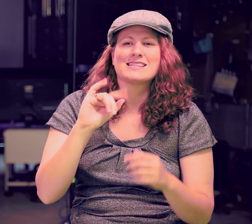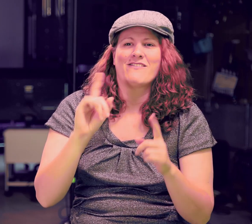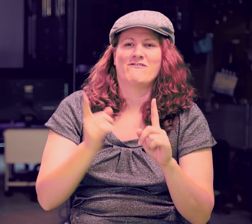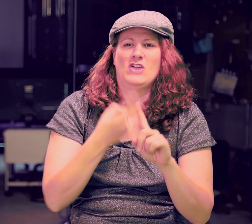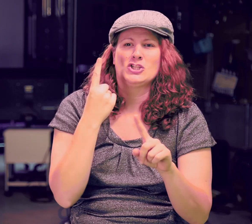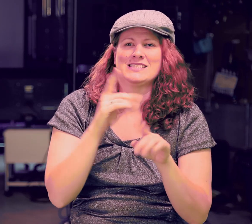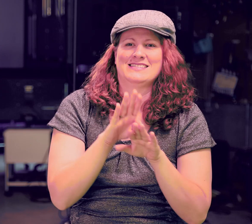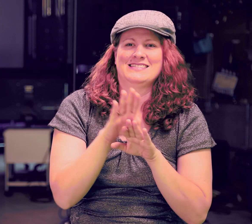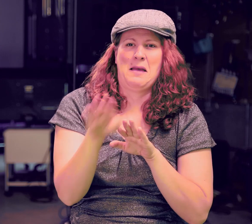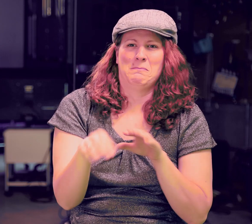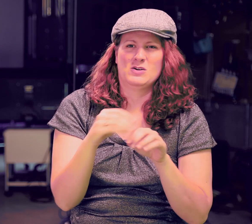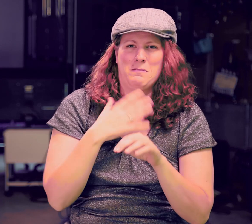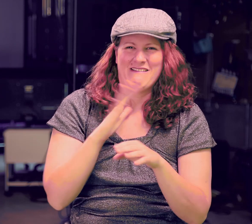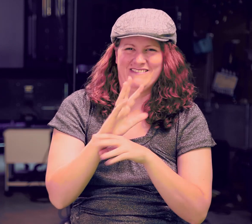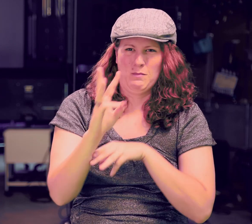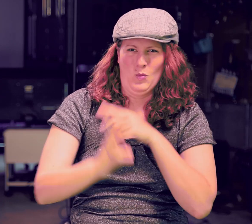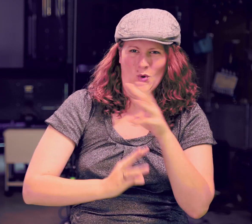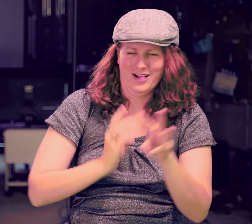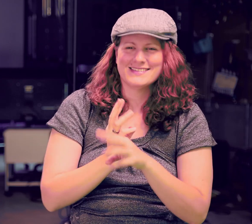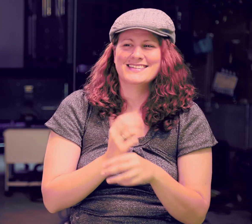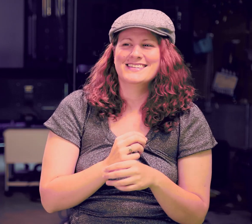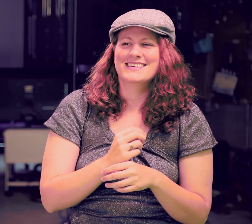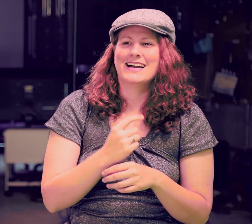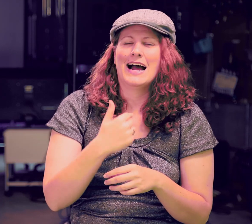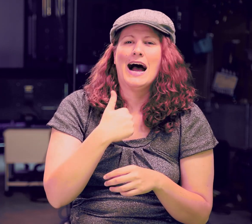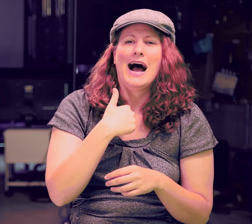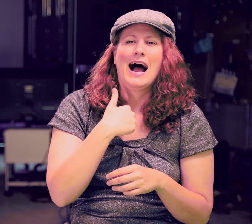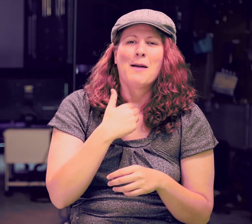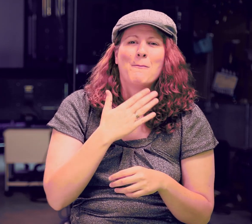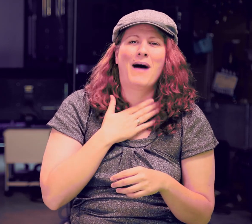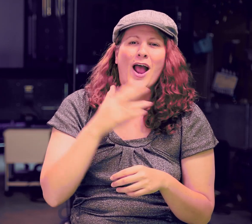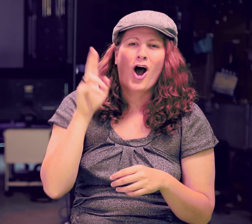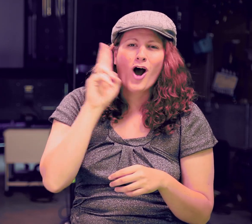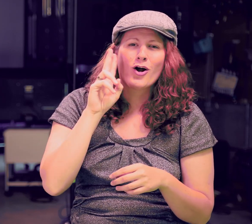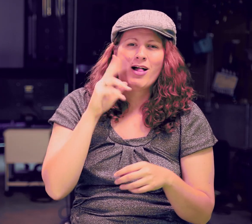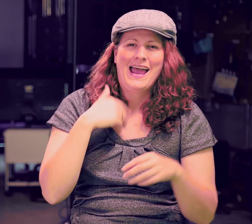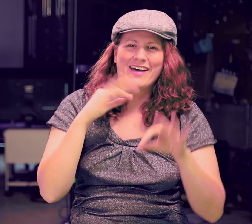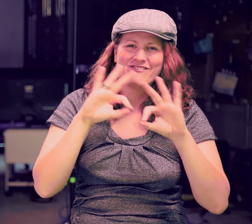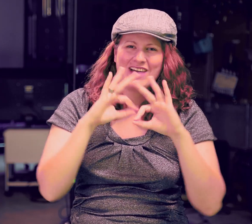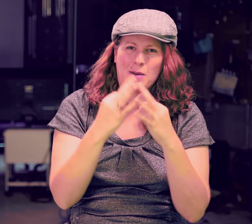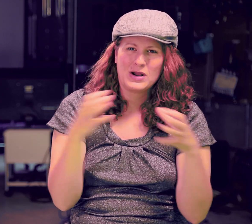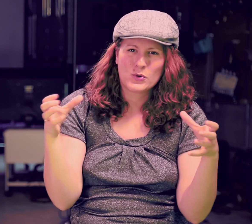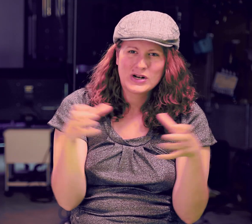That was the first step into the film world. My uncle had a family reunion.